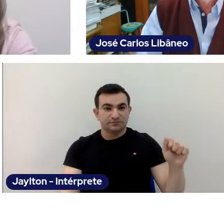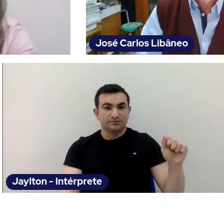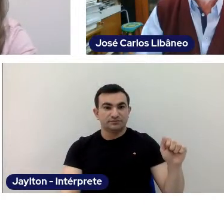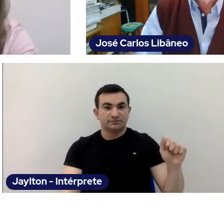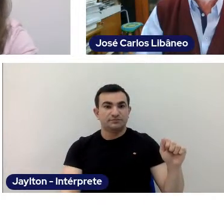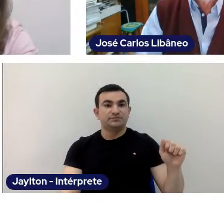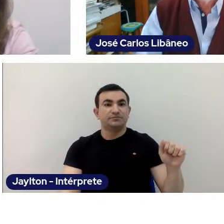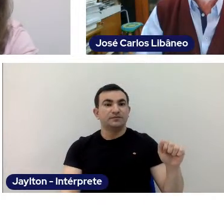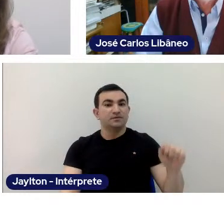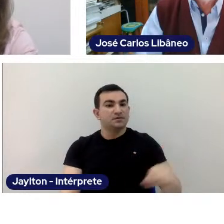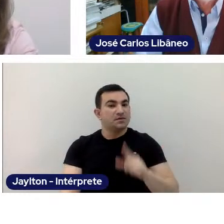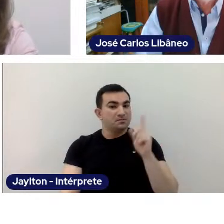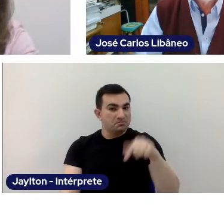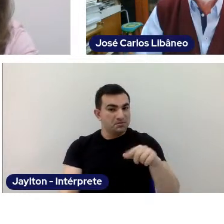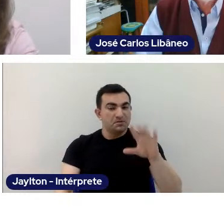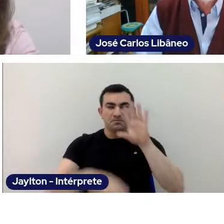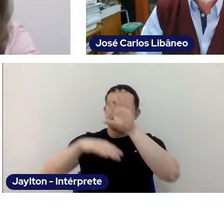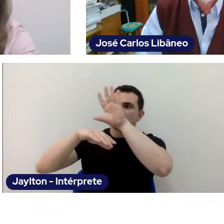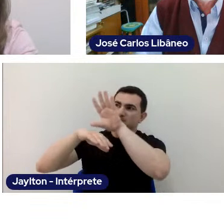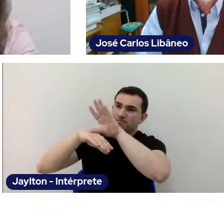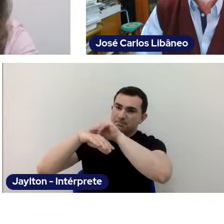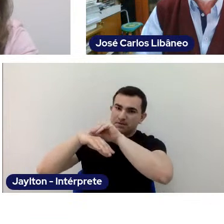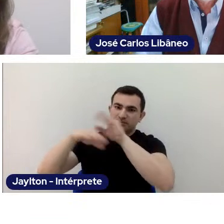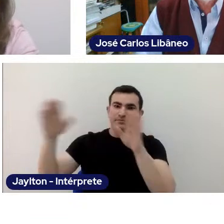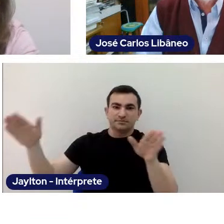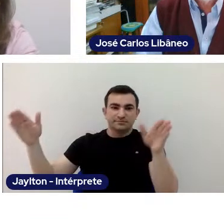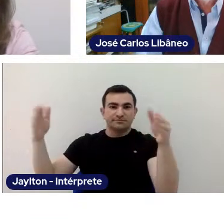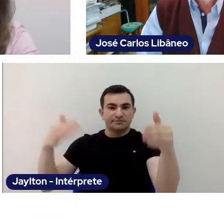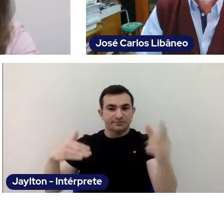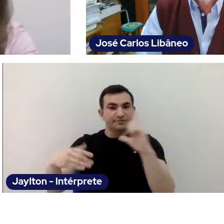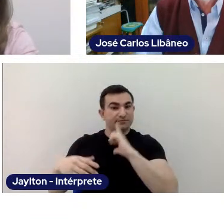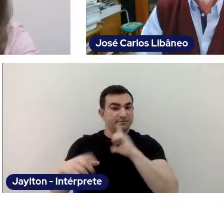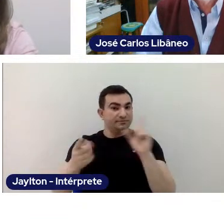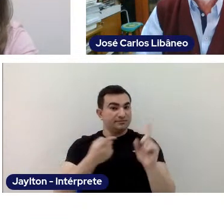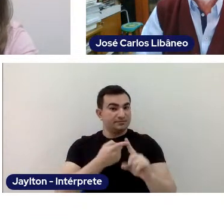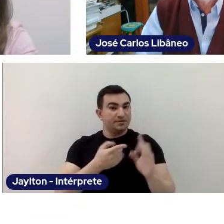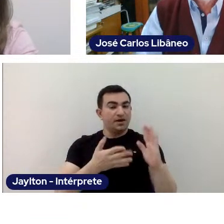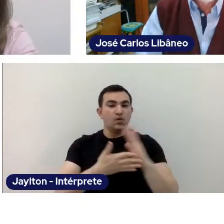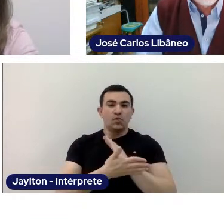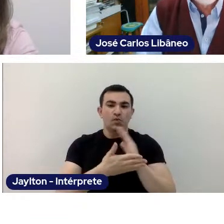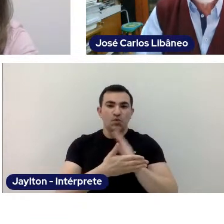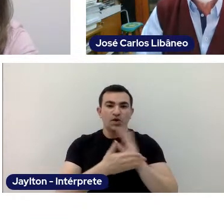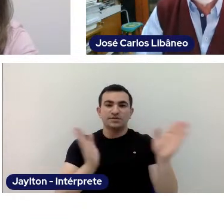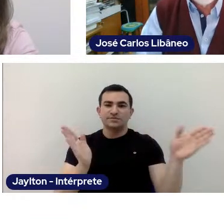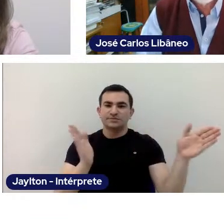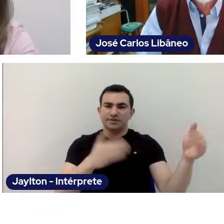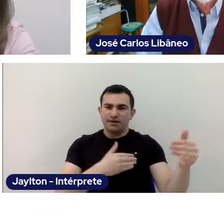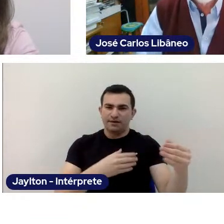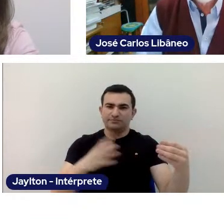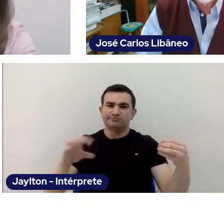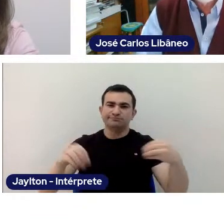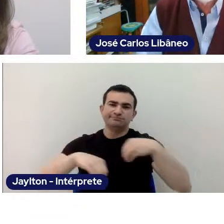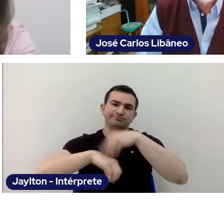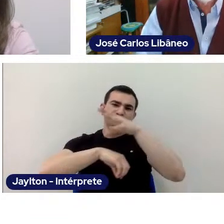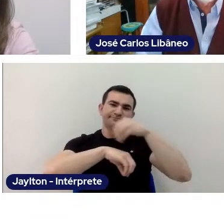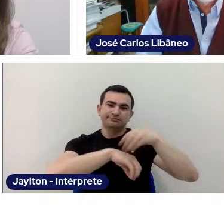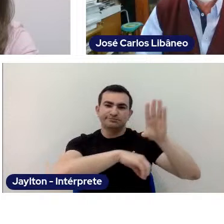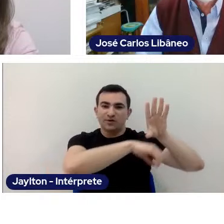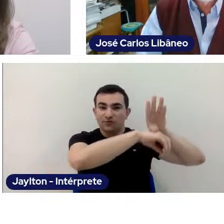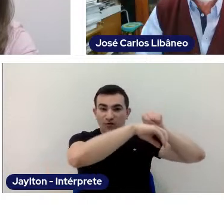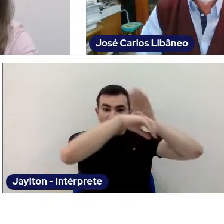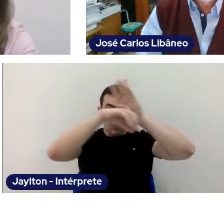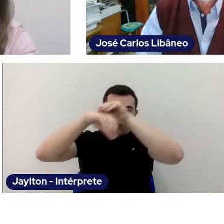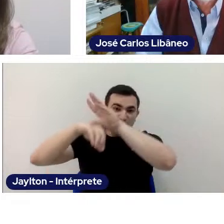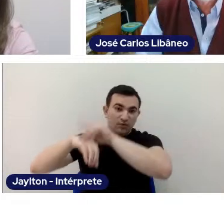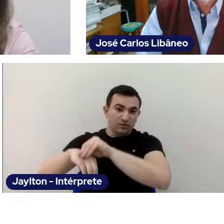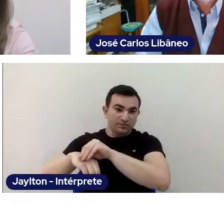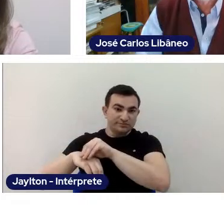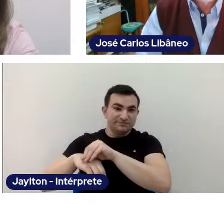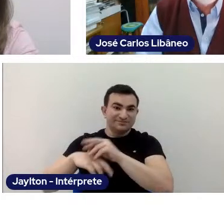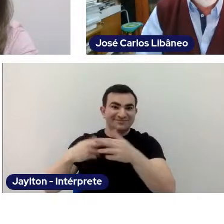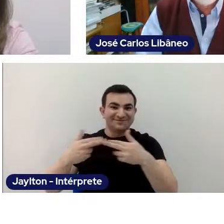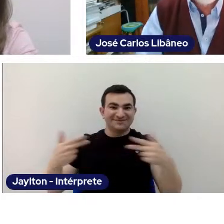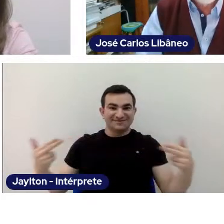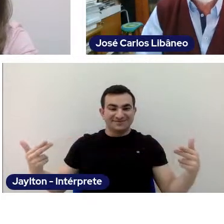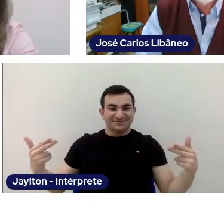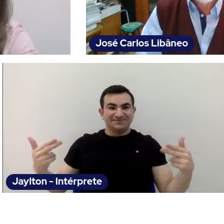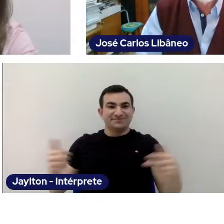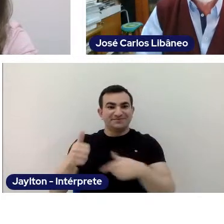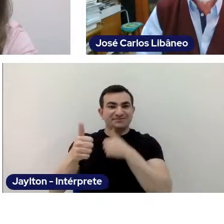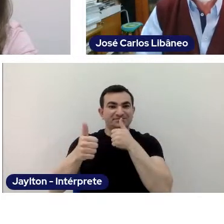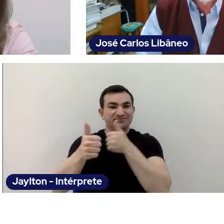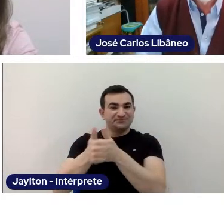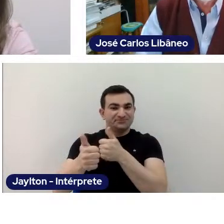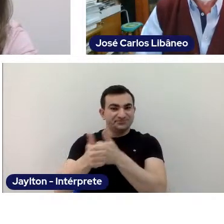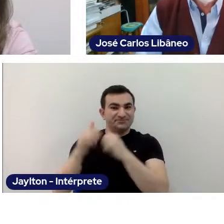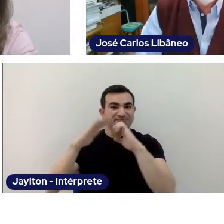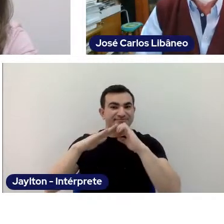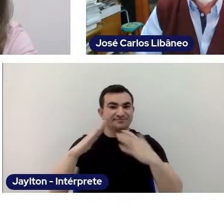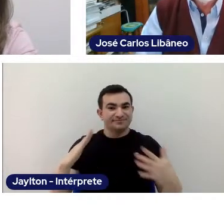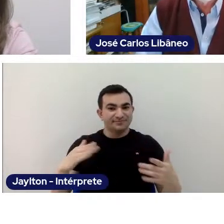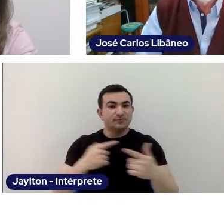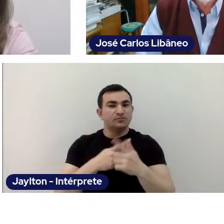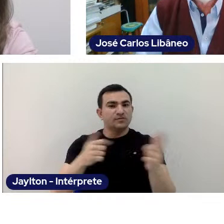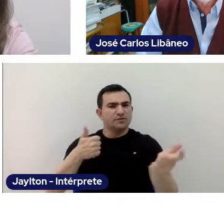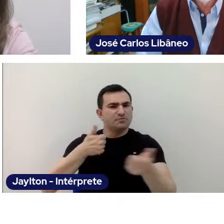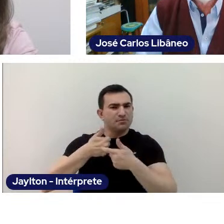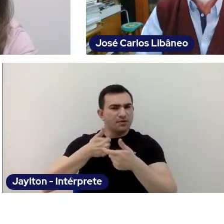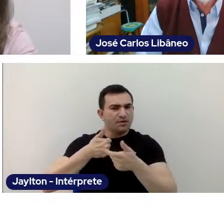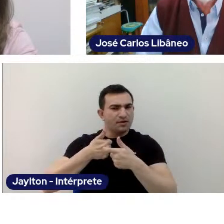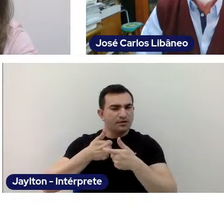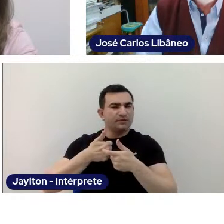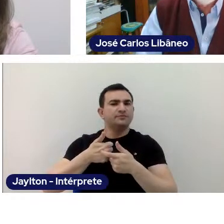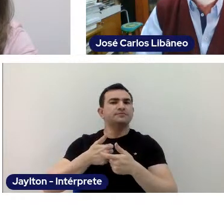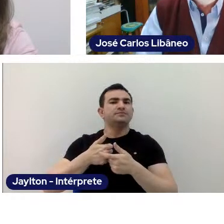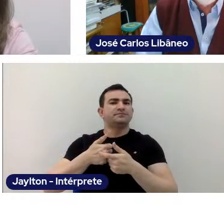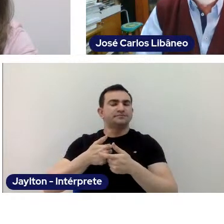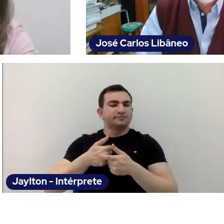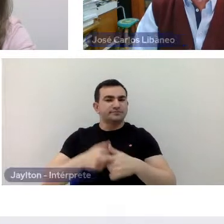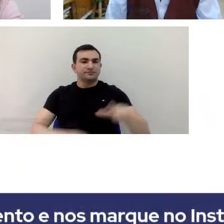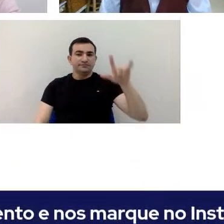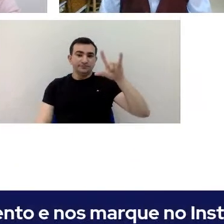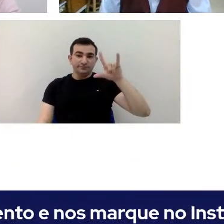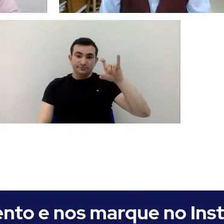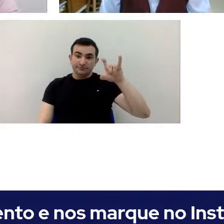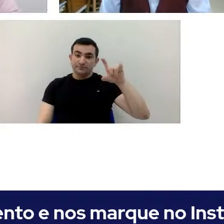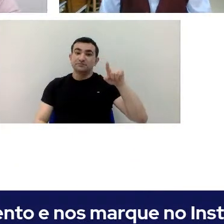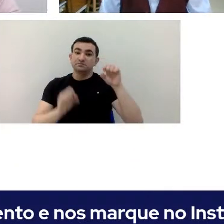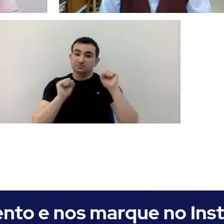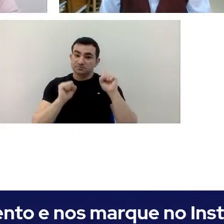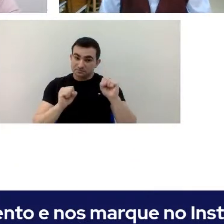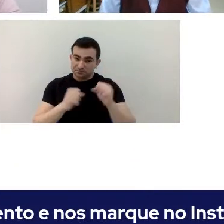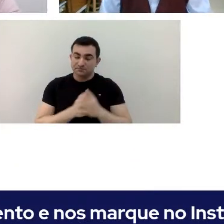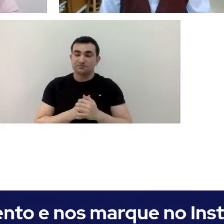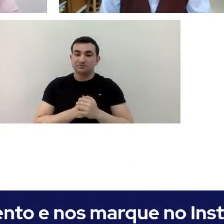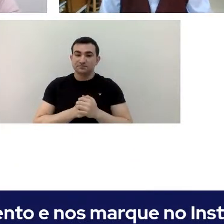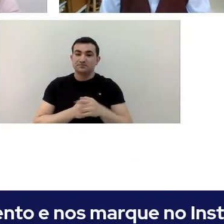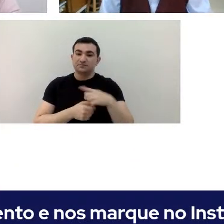the one where a school team gathered together to watch us, now a lot of cities are sending us pictures. We thank you very much . You may tag us in social media. Let's move on wth our debate.